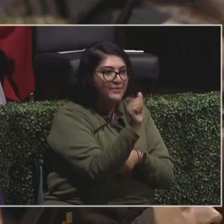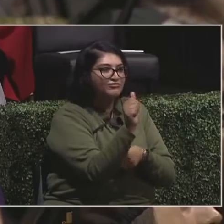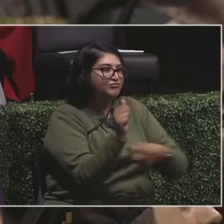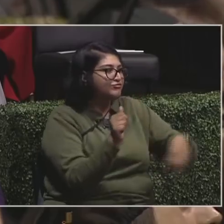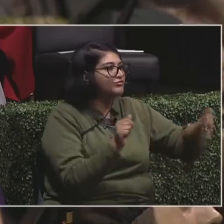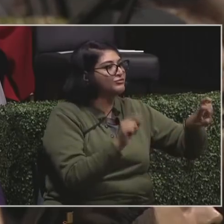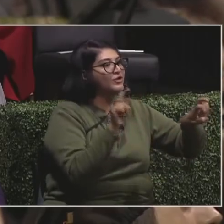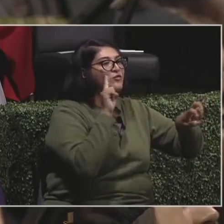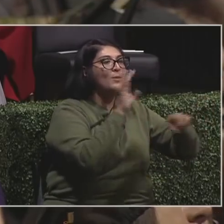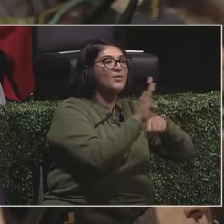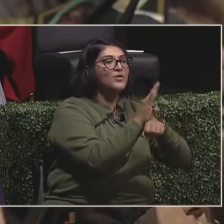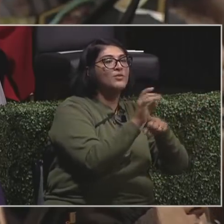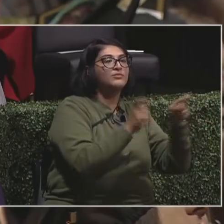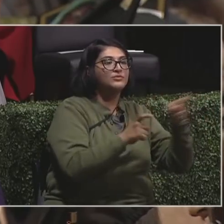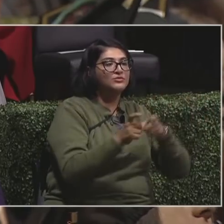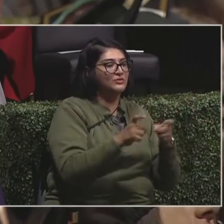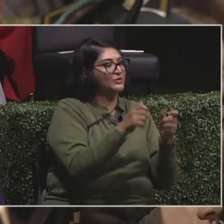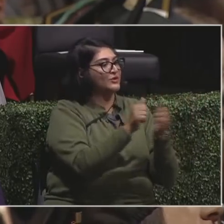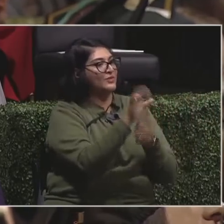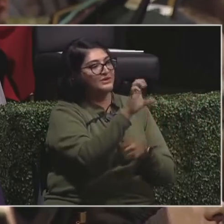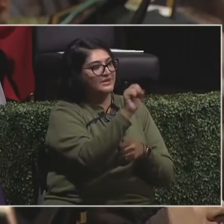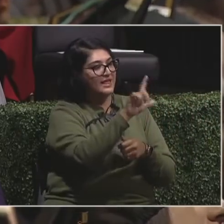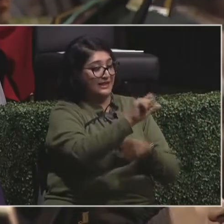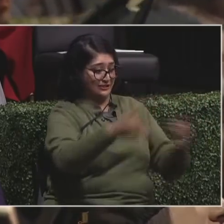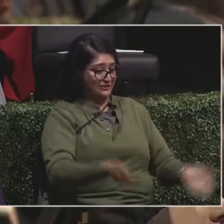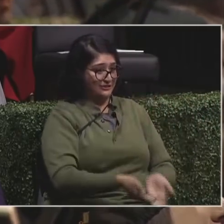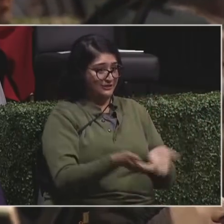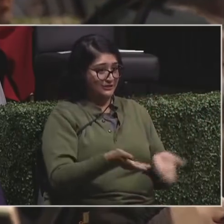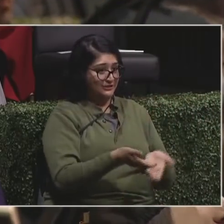BACHELOR OF SCIENCE IN BUSINESS ADMINISTRATION WITH AN OPTION IN ENTREPRENEURSHIP.